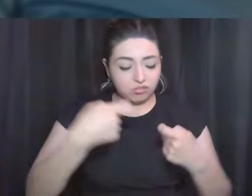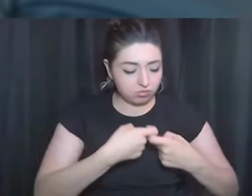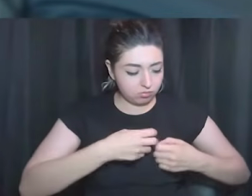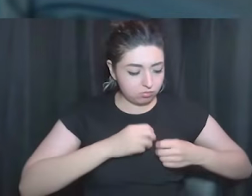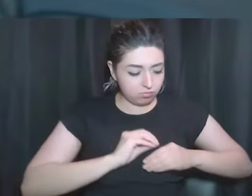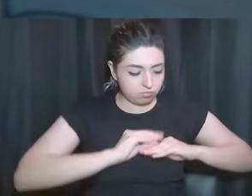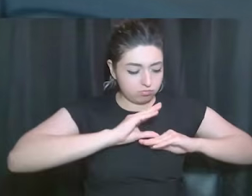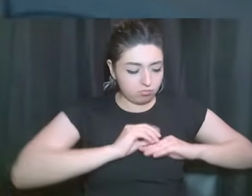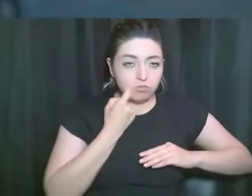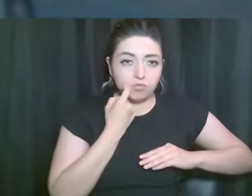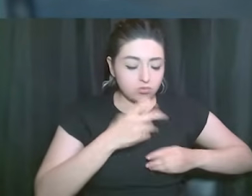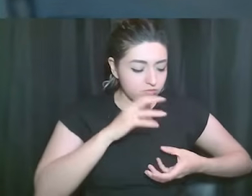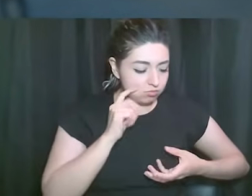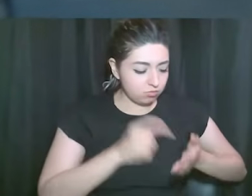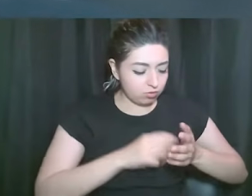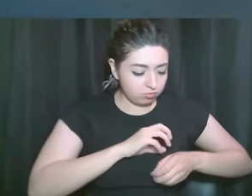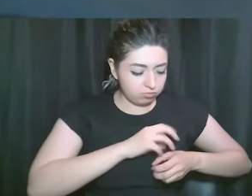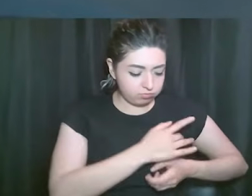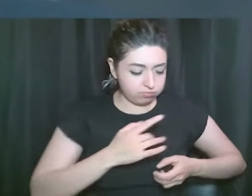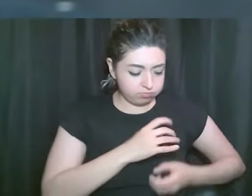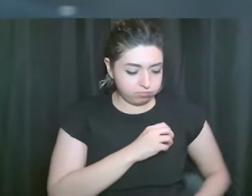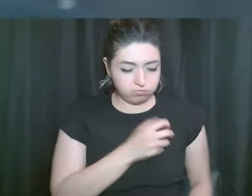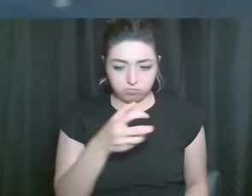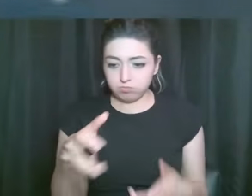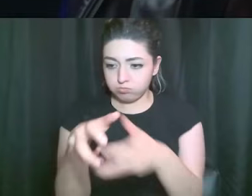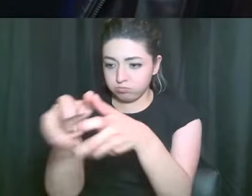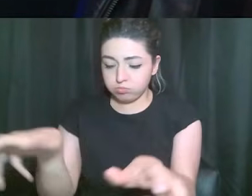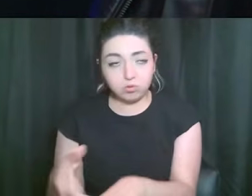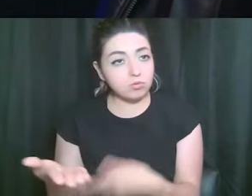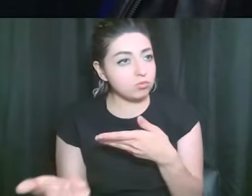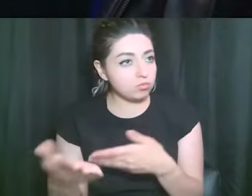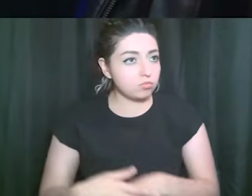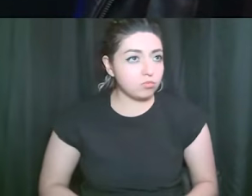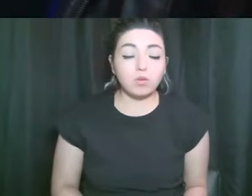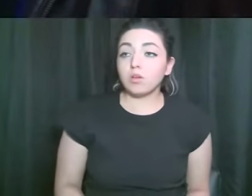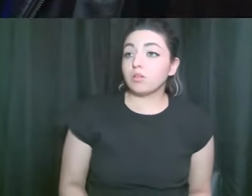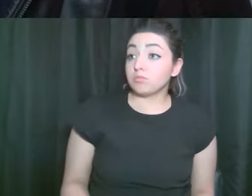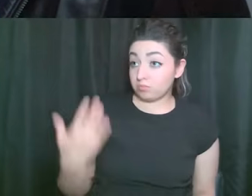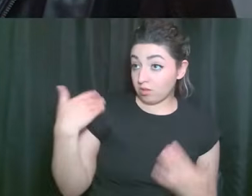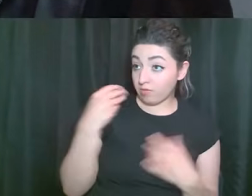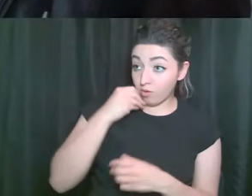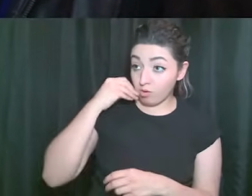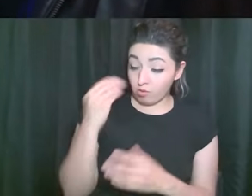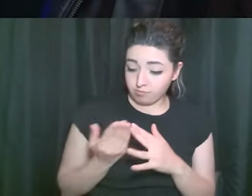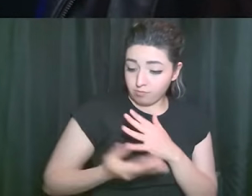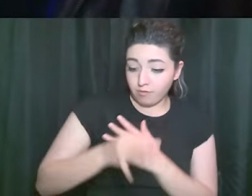Although his internal battery appears to have been lost in the... dismemberment. Does he have a household on record?